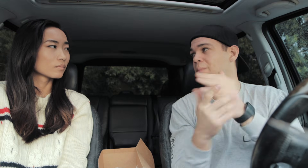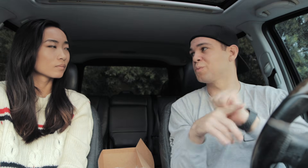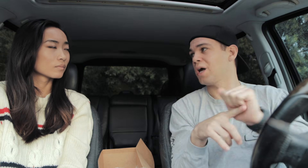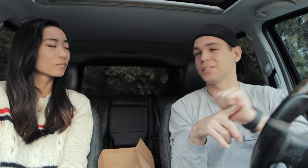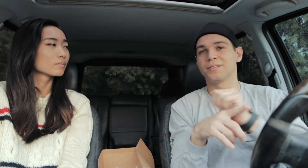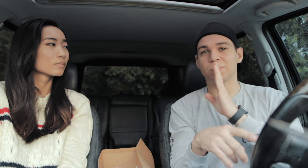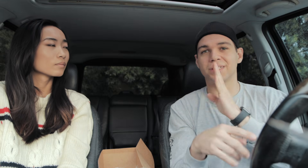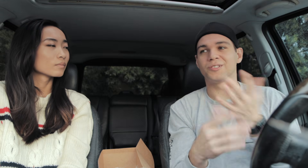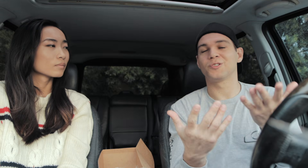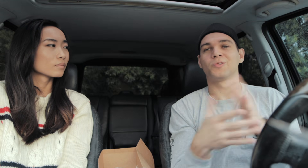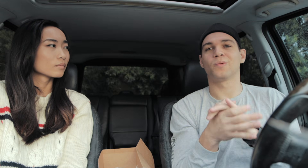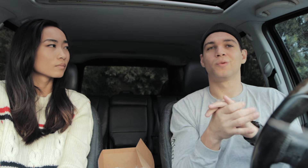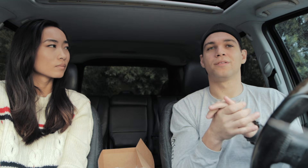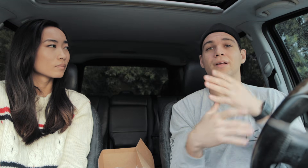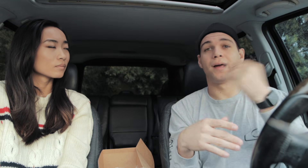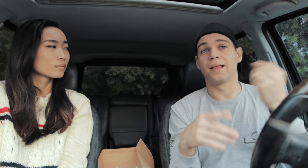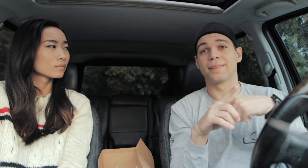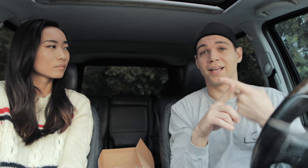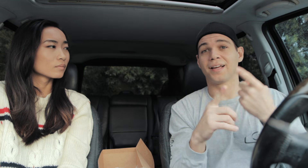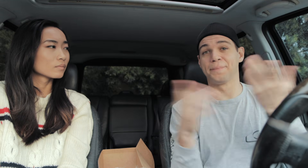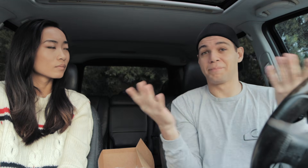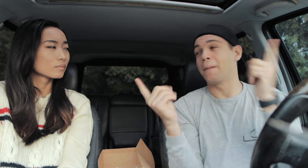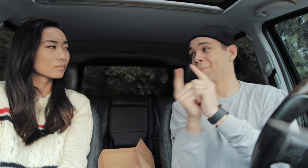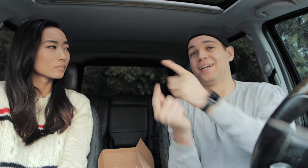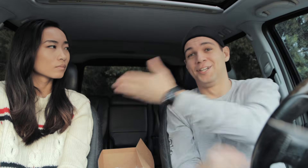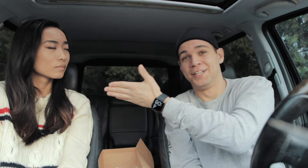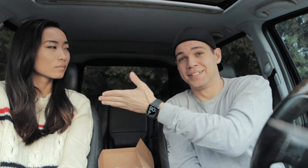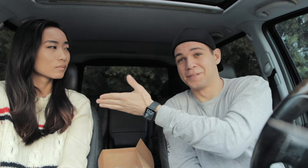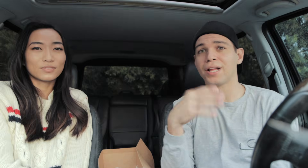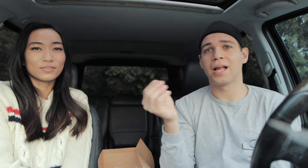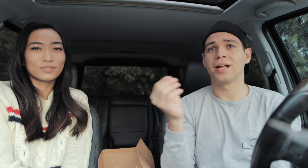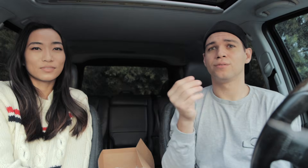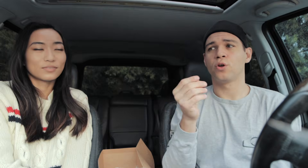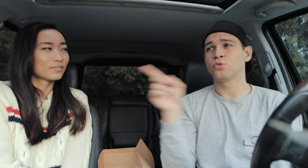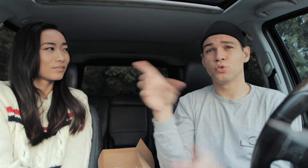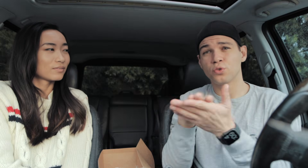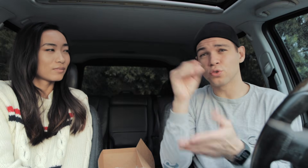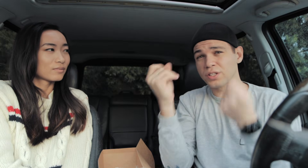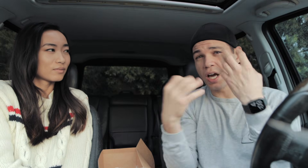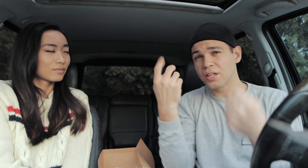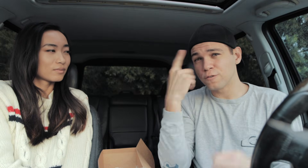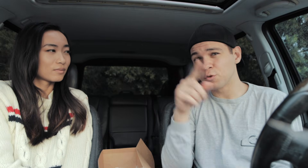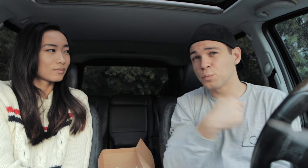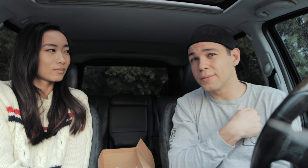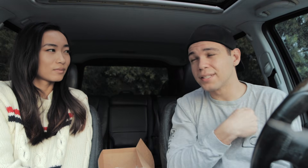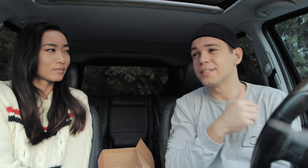I stopped practicing speech, and then I met her and she learned sign language for me